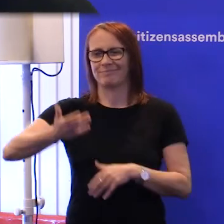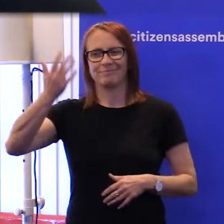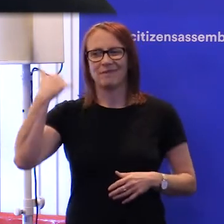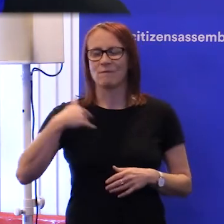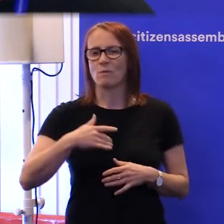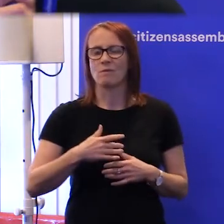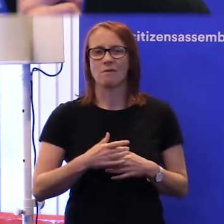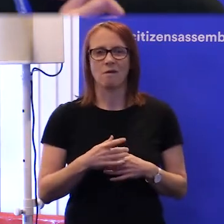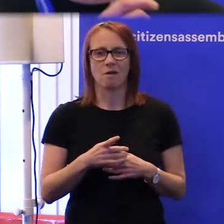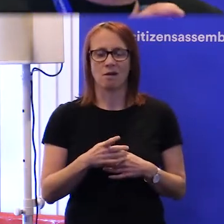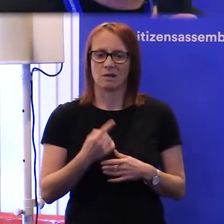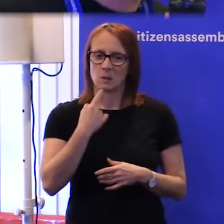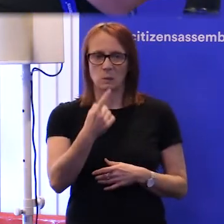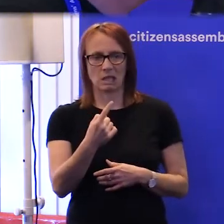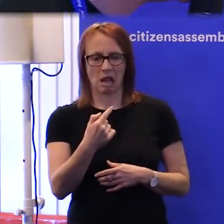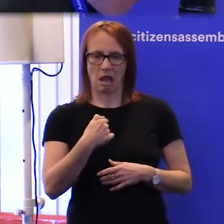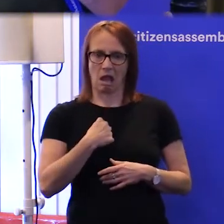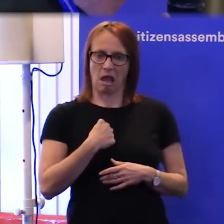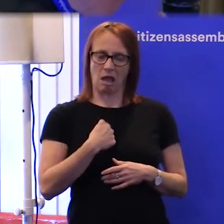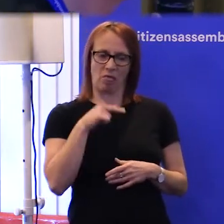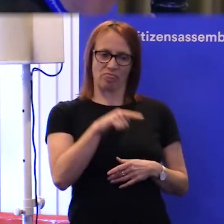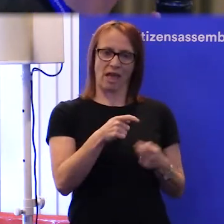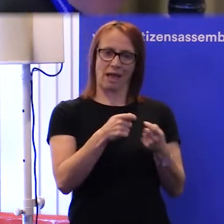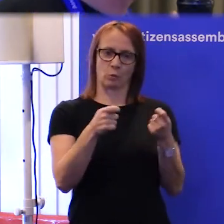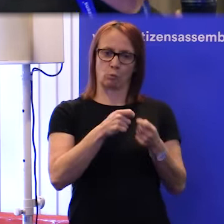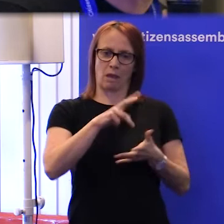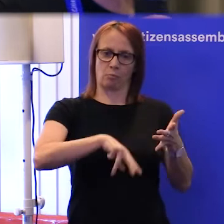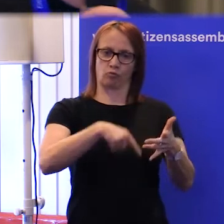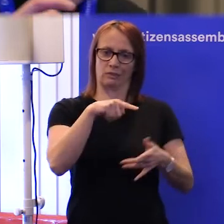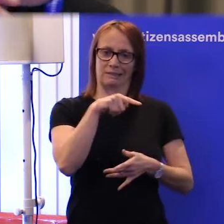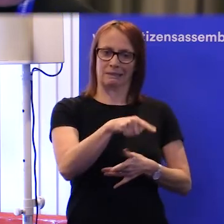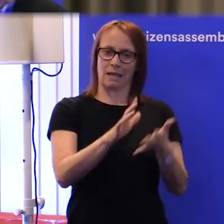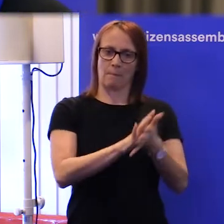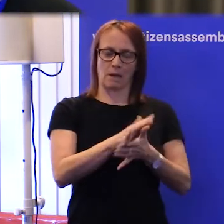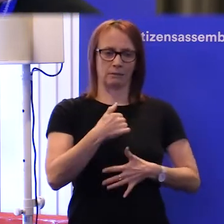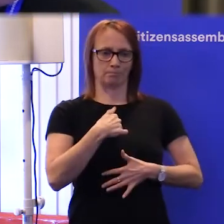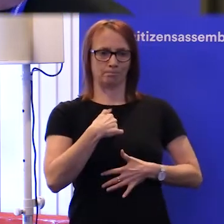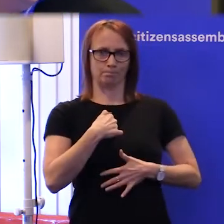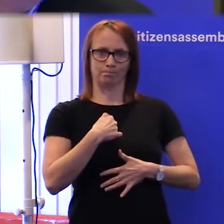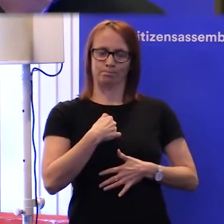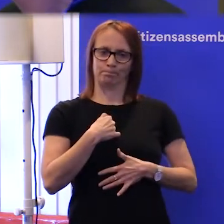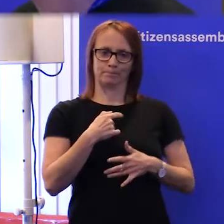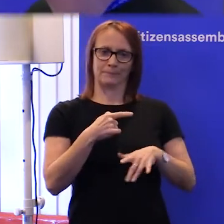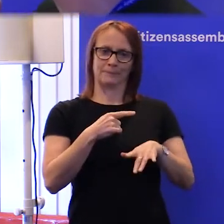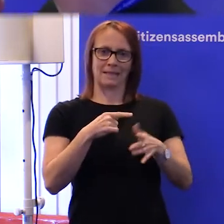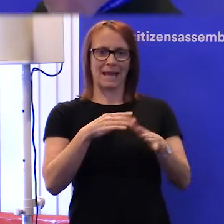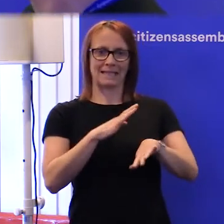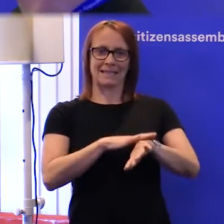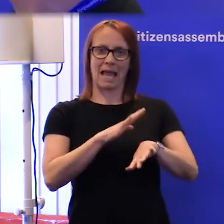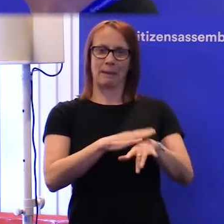could define yourself by which newspaper you're you know you know you know you were a times man or you know you were you were